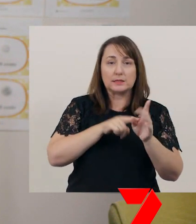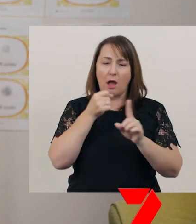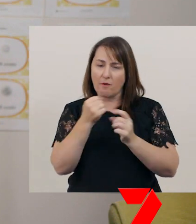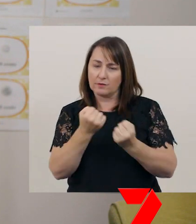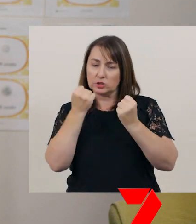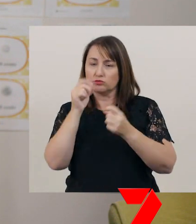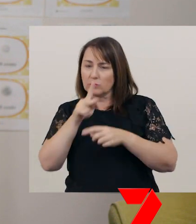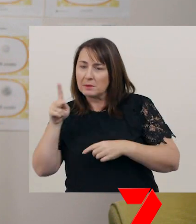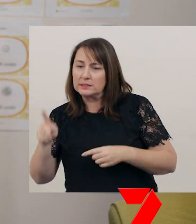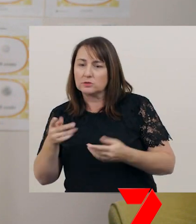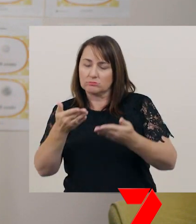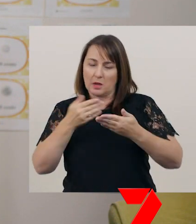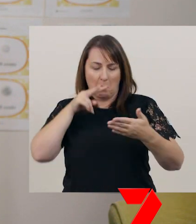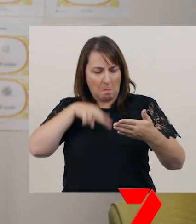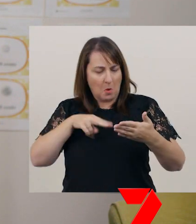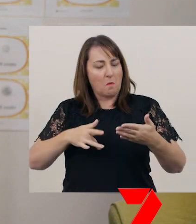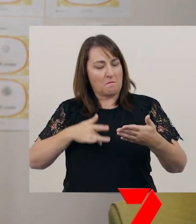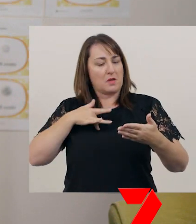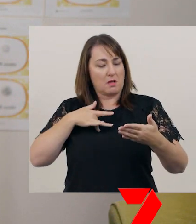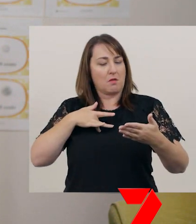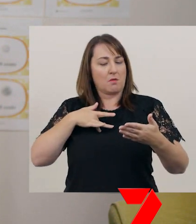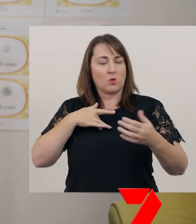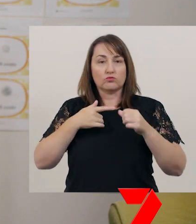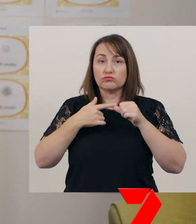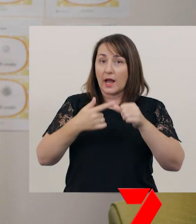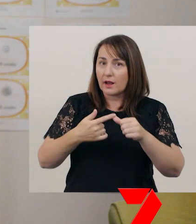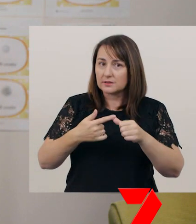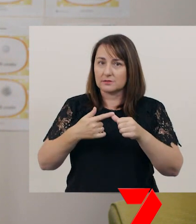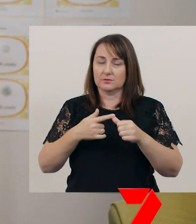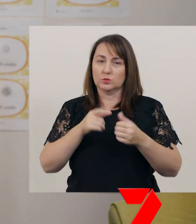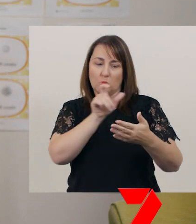to help position the reader to feel something or to react to what they read.